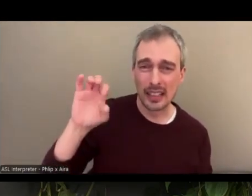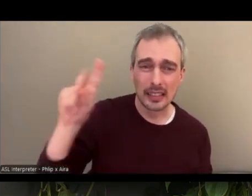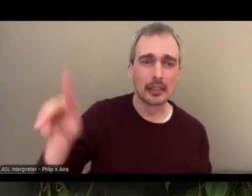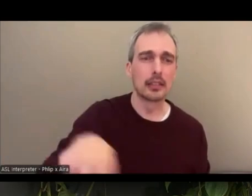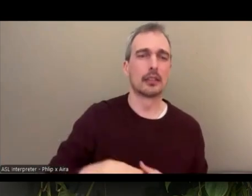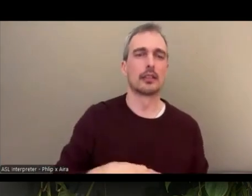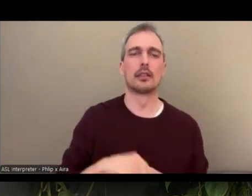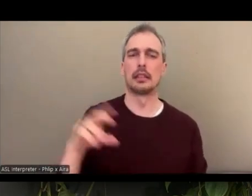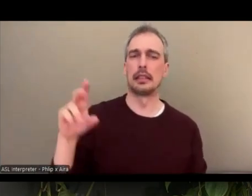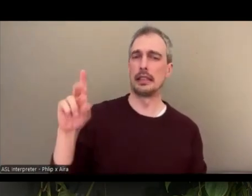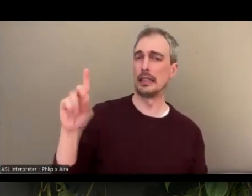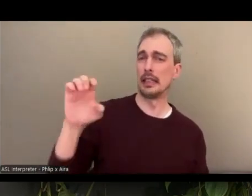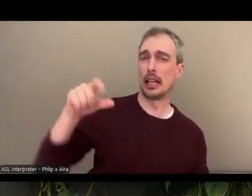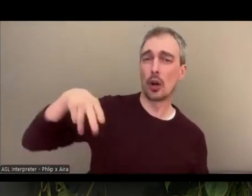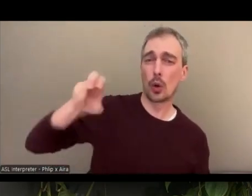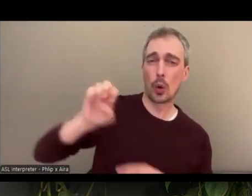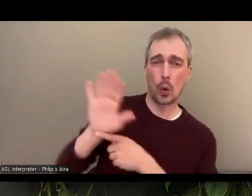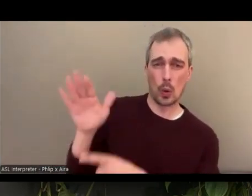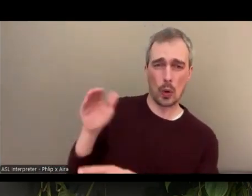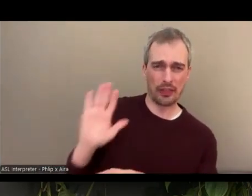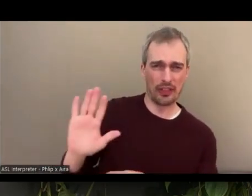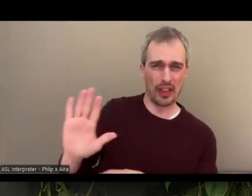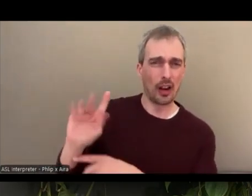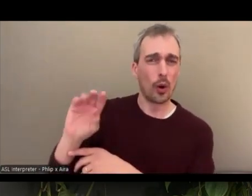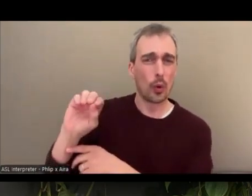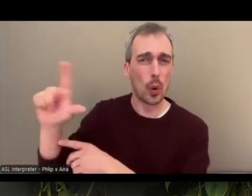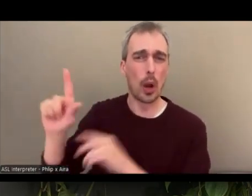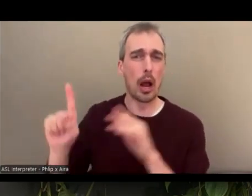In a recent article reminding us why we can't just have nice things Bogdan Cerovac